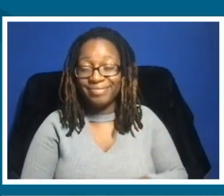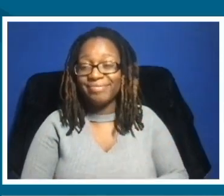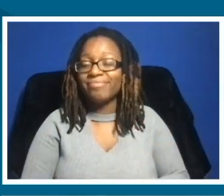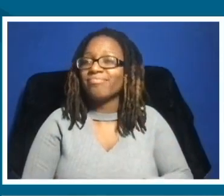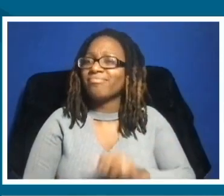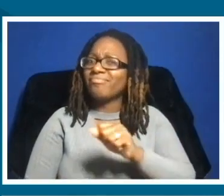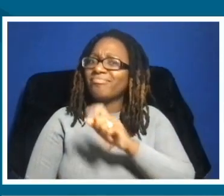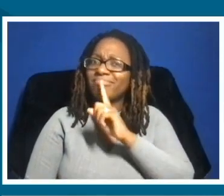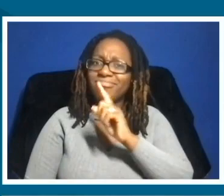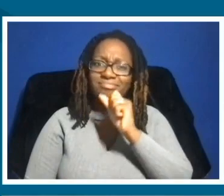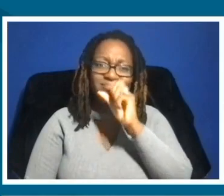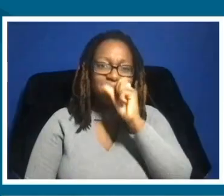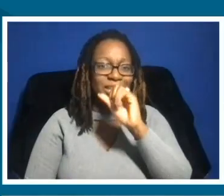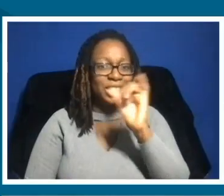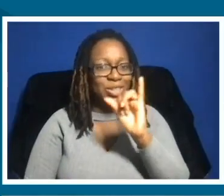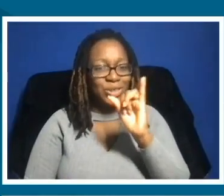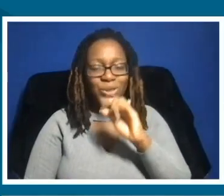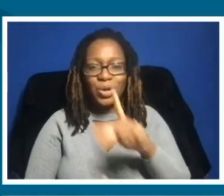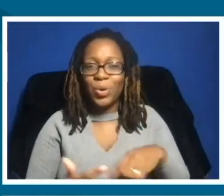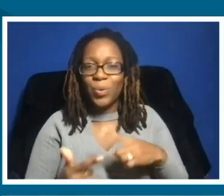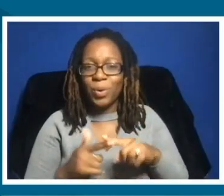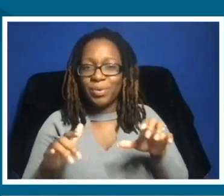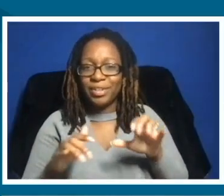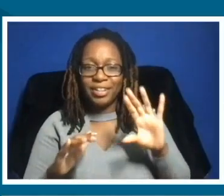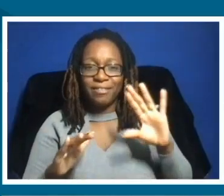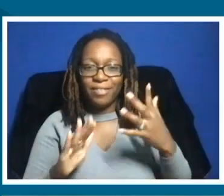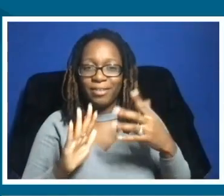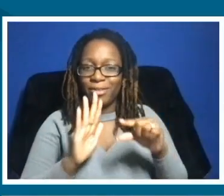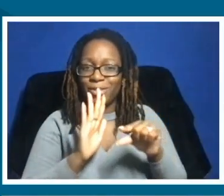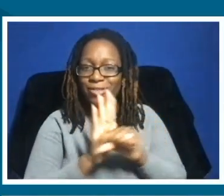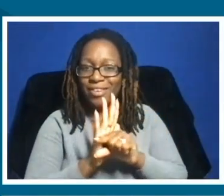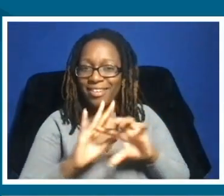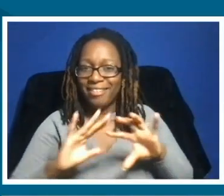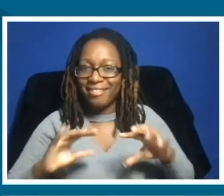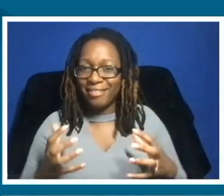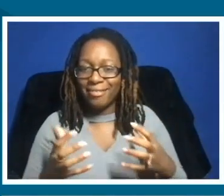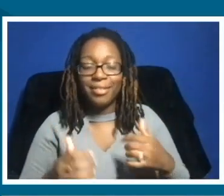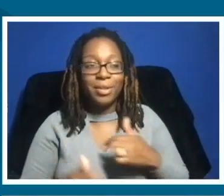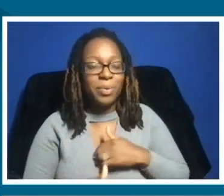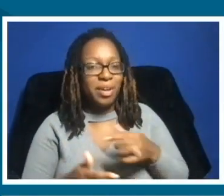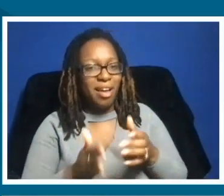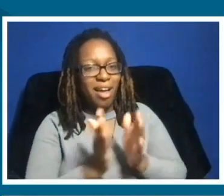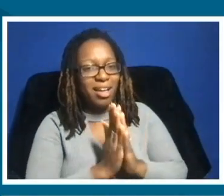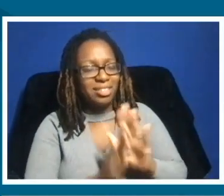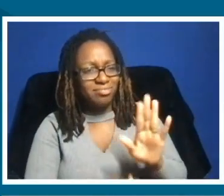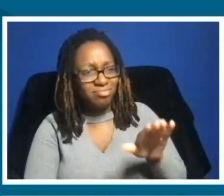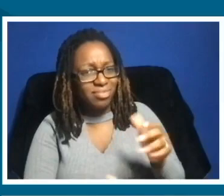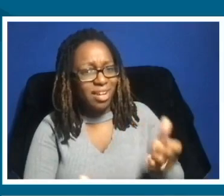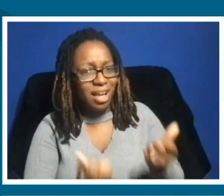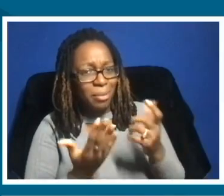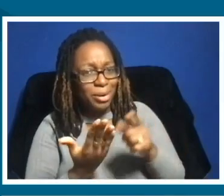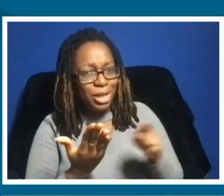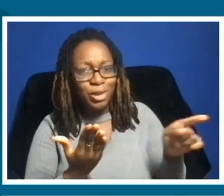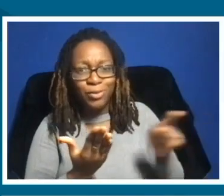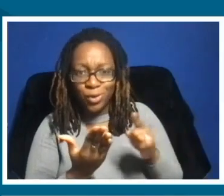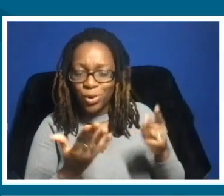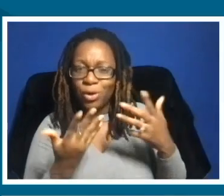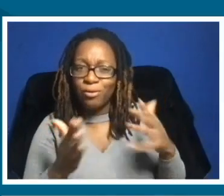when we went to the fifth grade class um we asked them how many of you have been